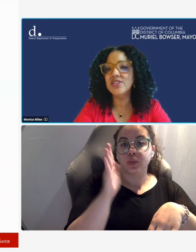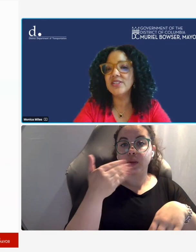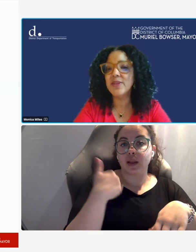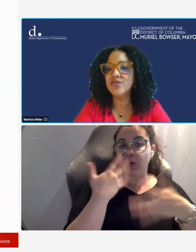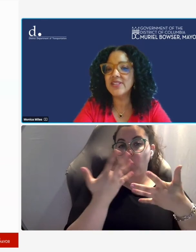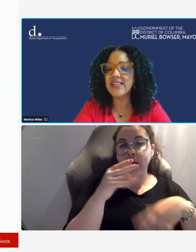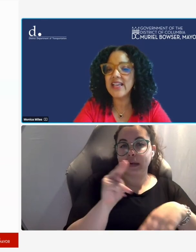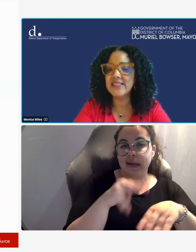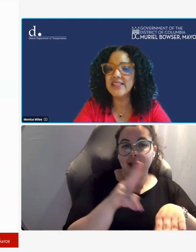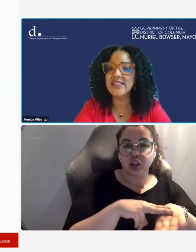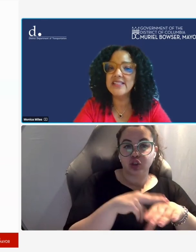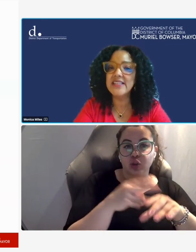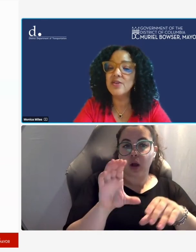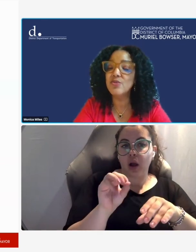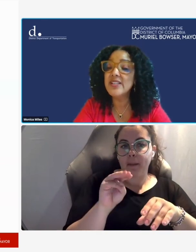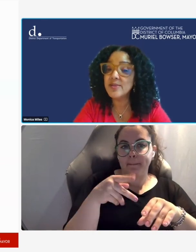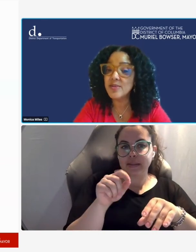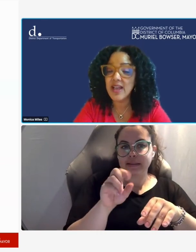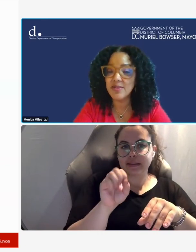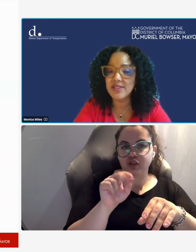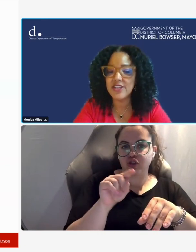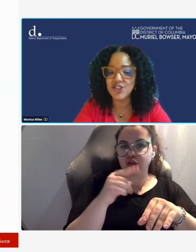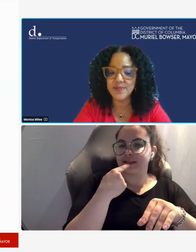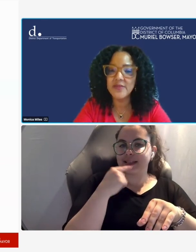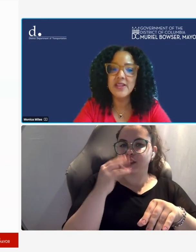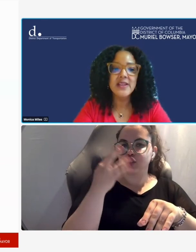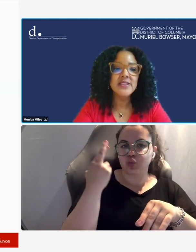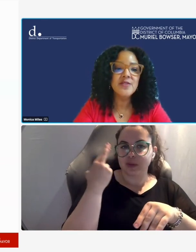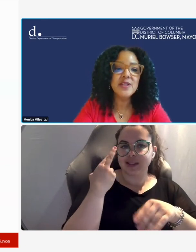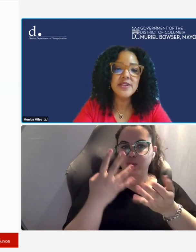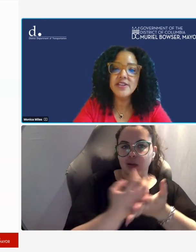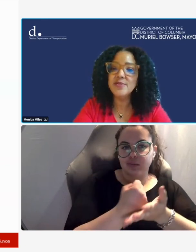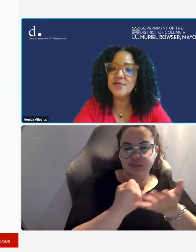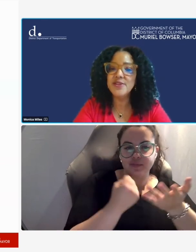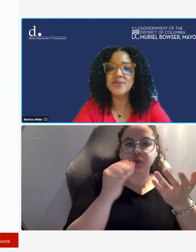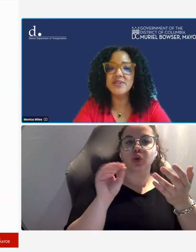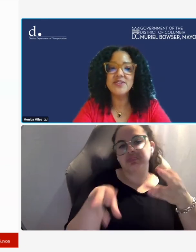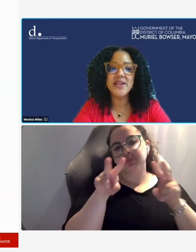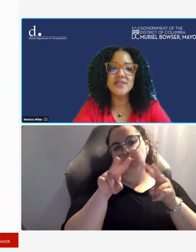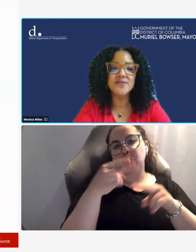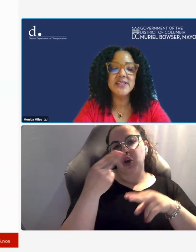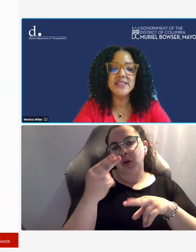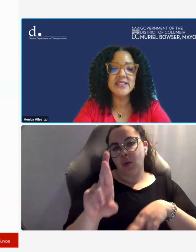matrix says is the reasonable compensation so if we look at human resource director for instance